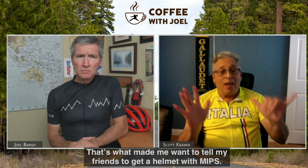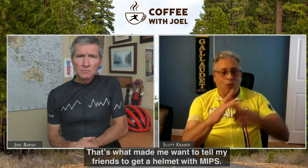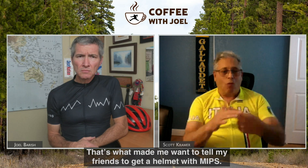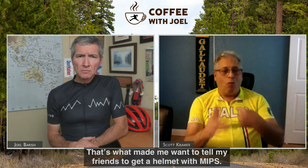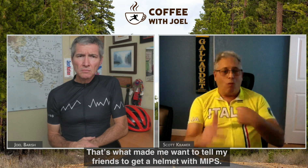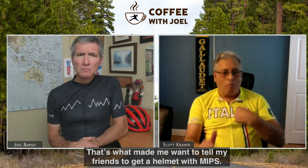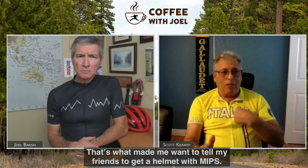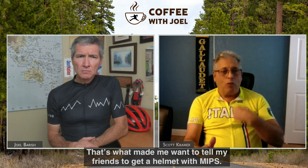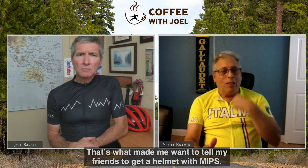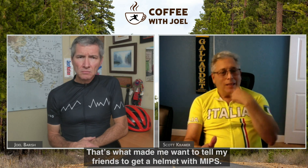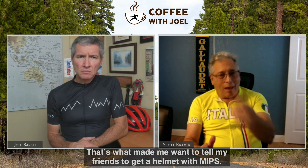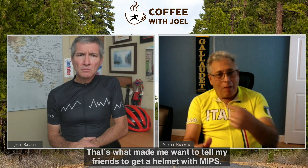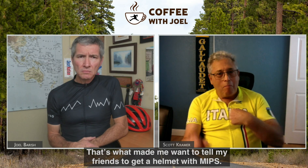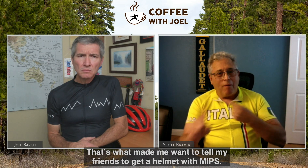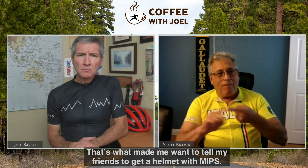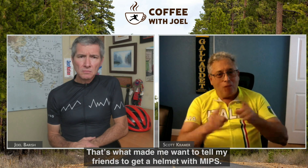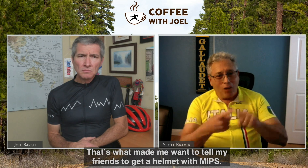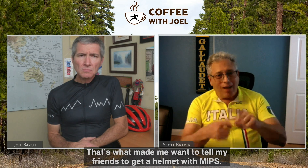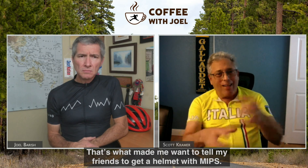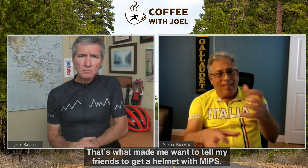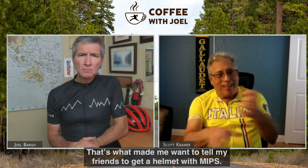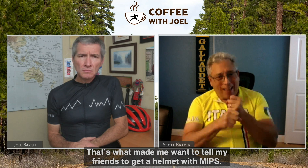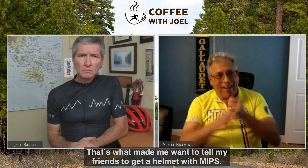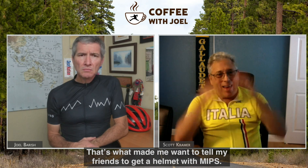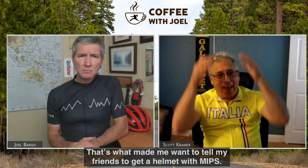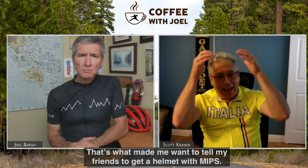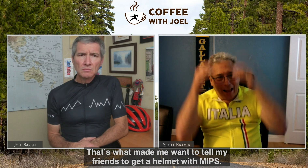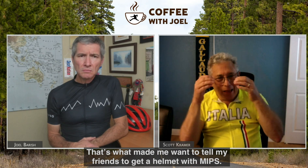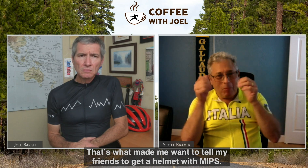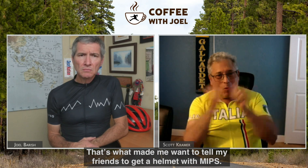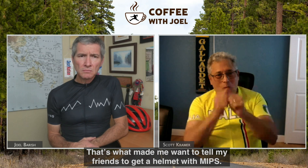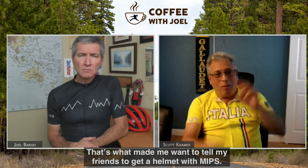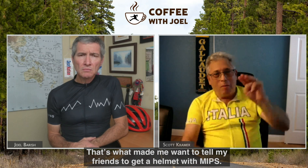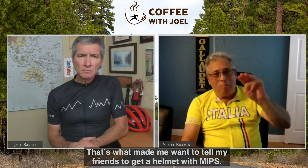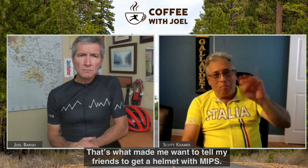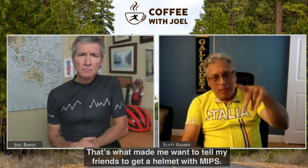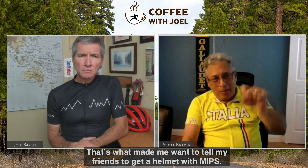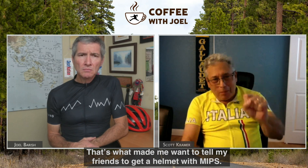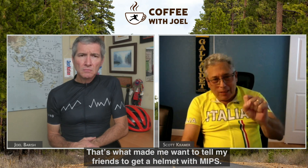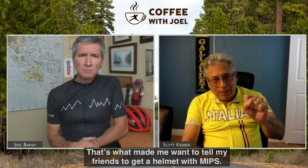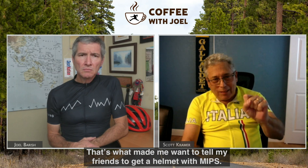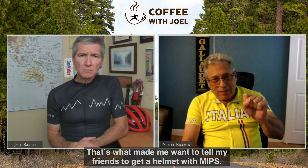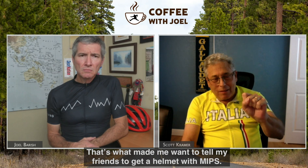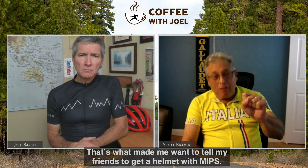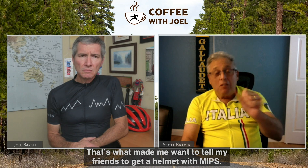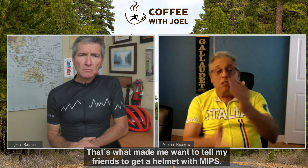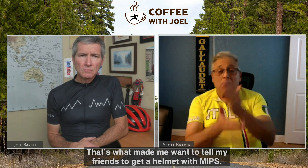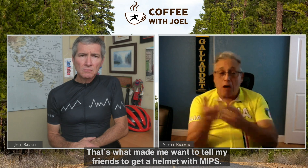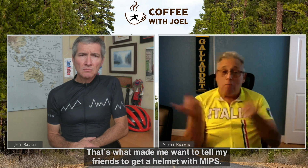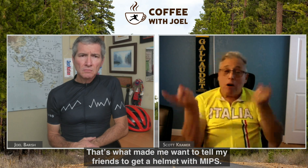That’s what made me want to tell my friends to get a helmet with MIPS.